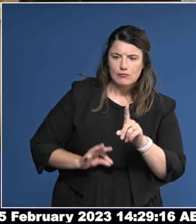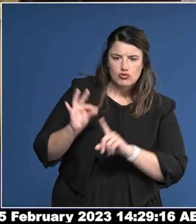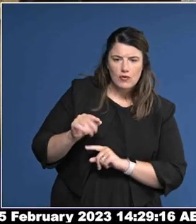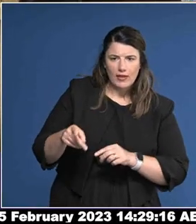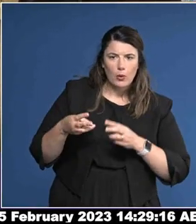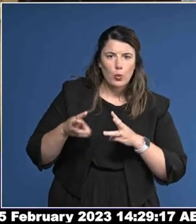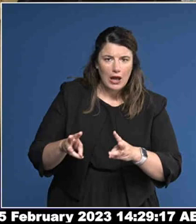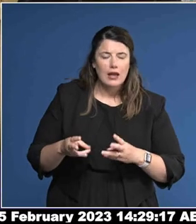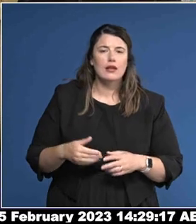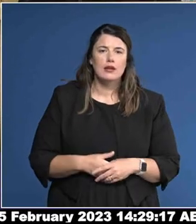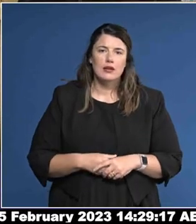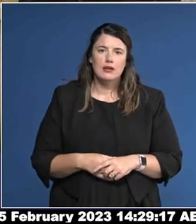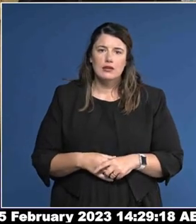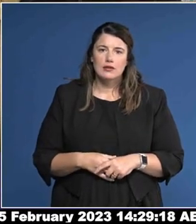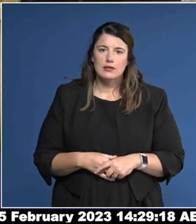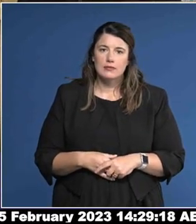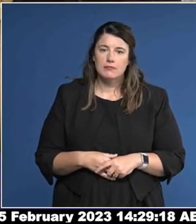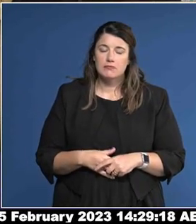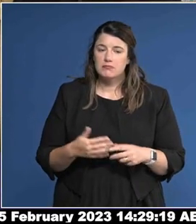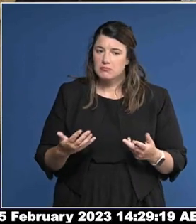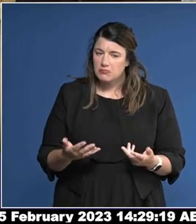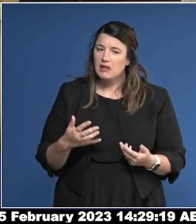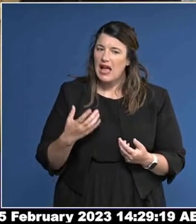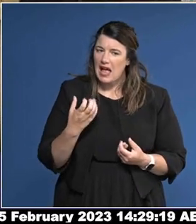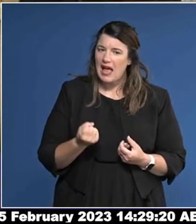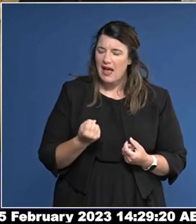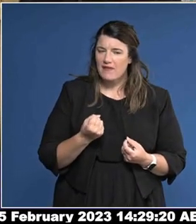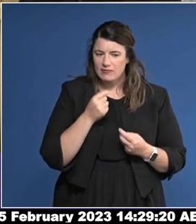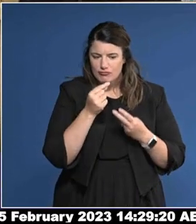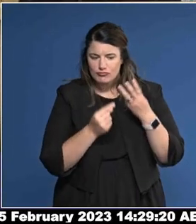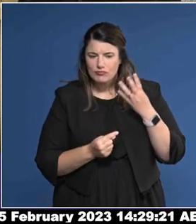are supporting. So that - there's a number of ways that you can work to attempt to